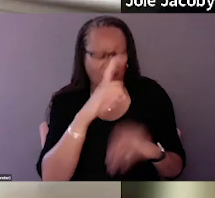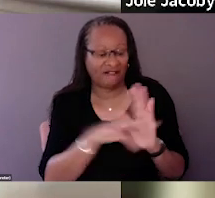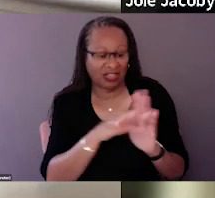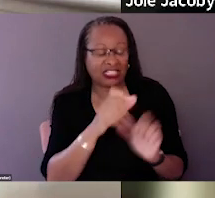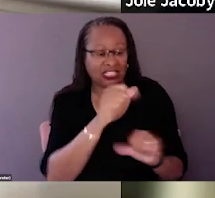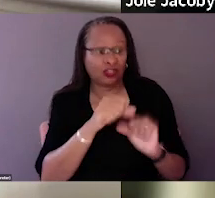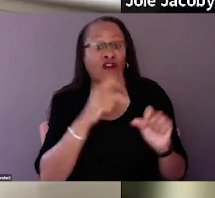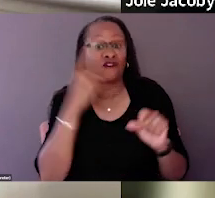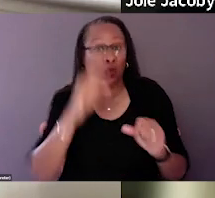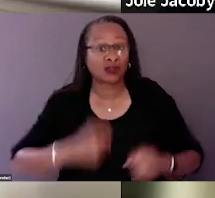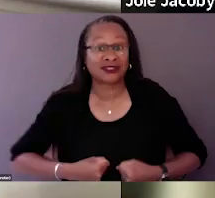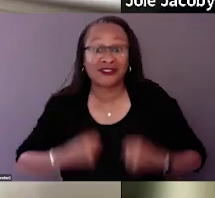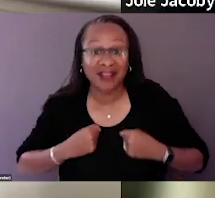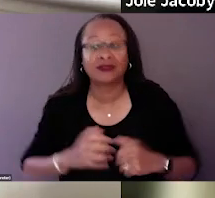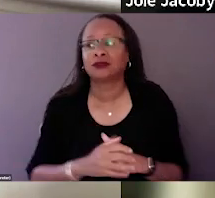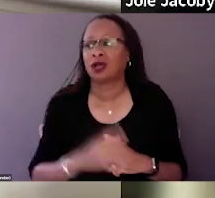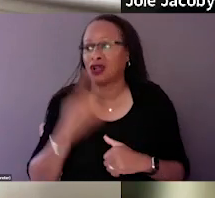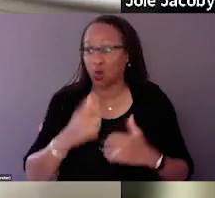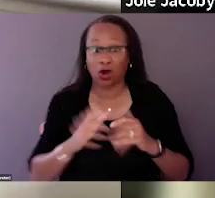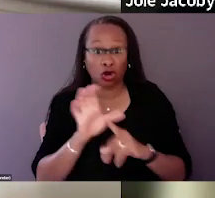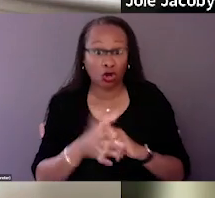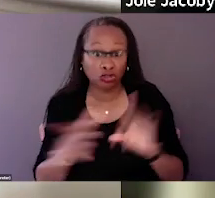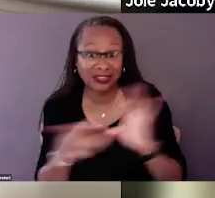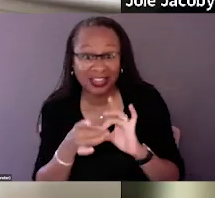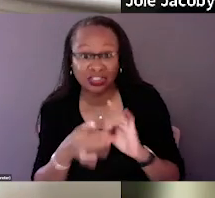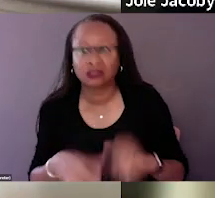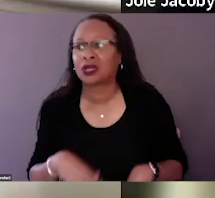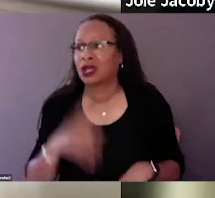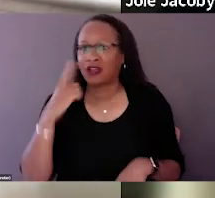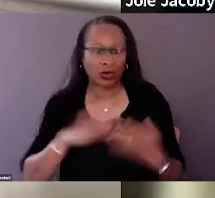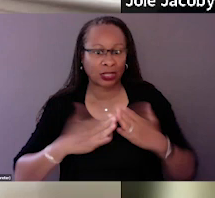for culture, for community, for family, we had to.